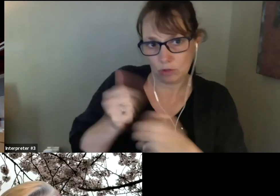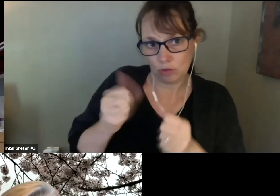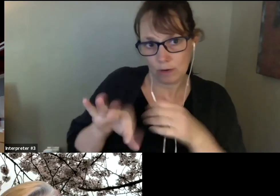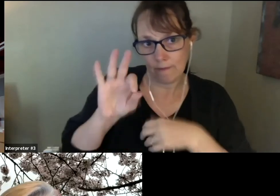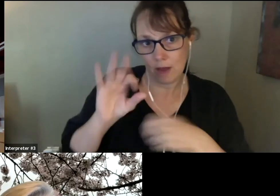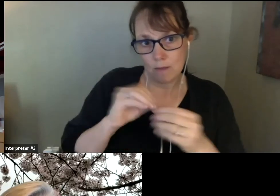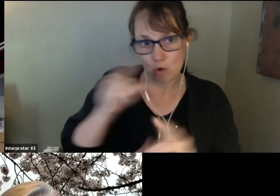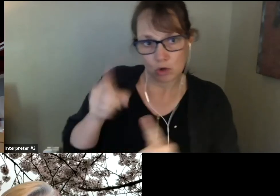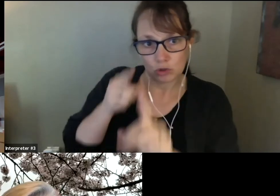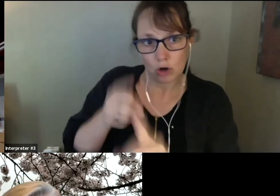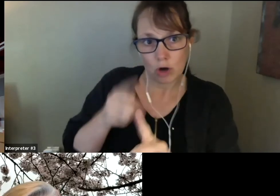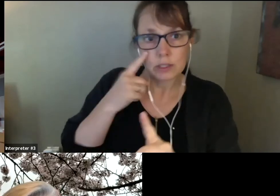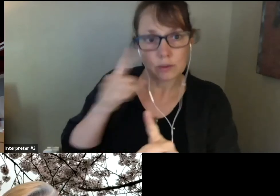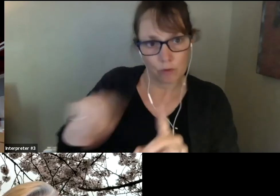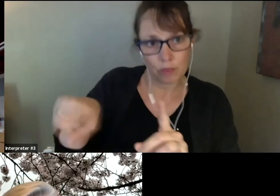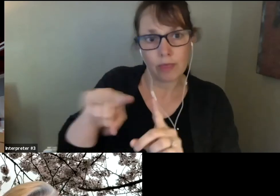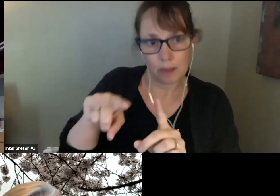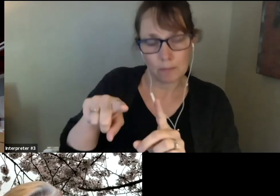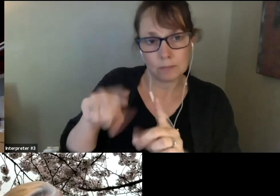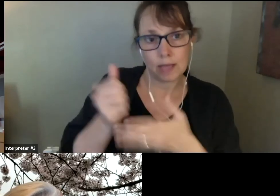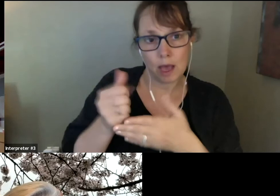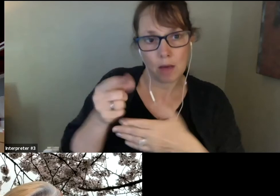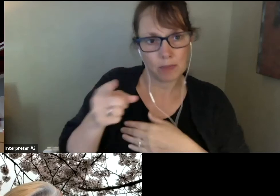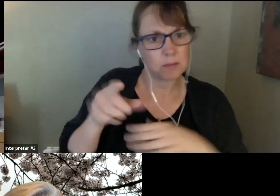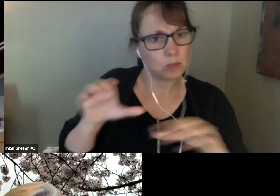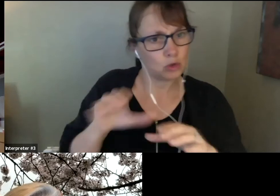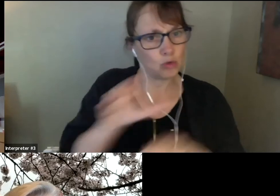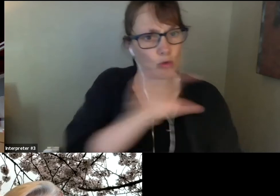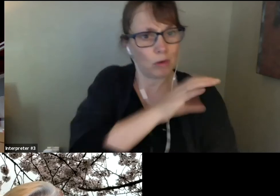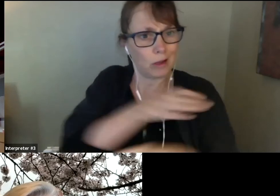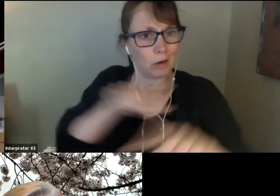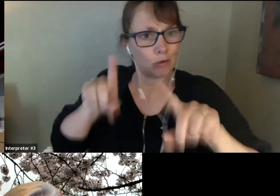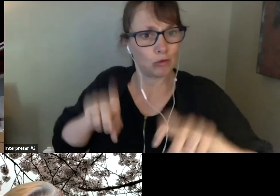them to be able to conduct clinical trials on. That’s a great idea.